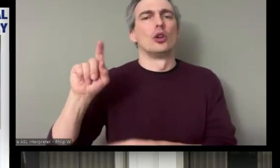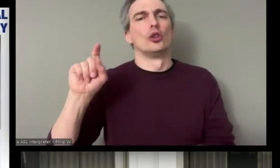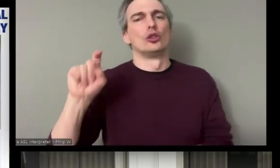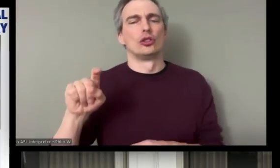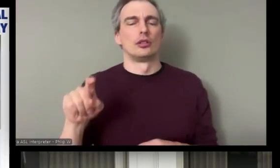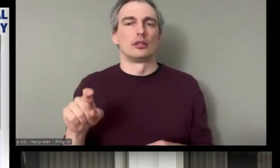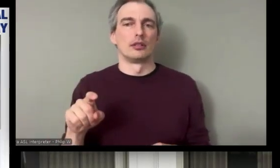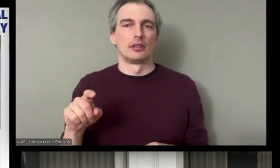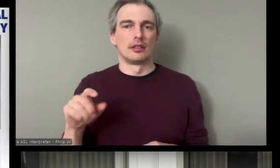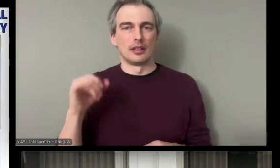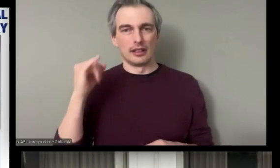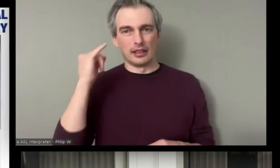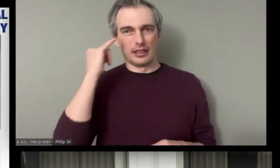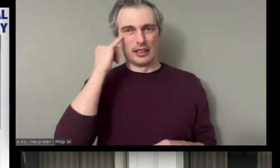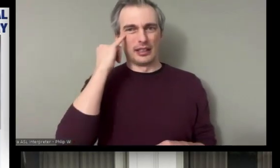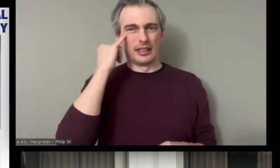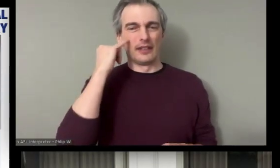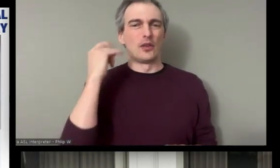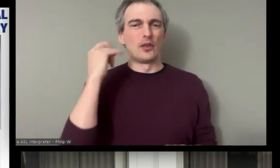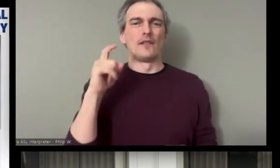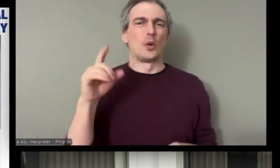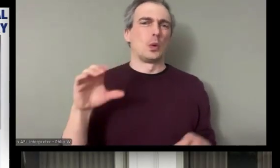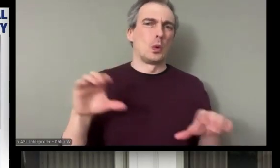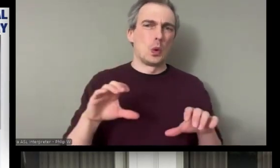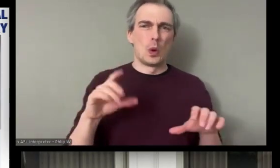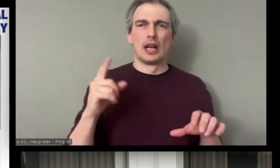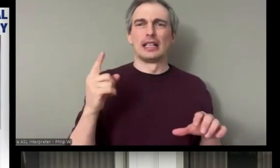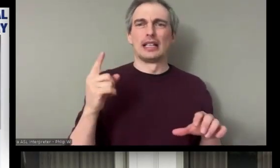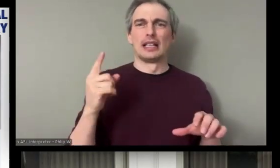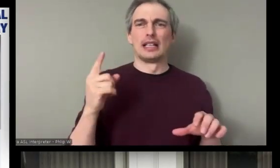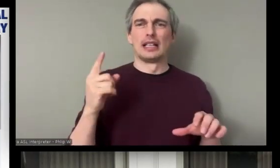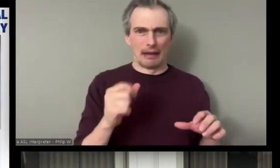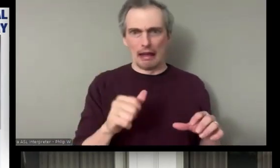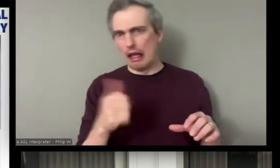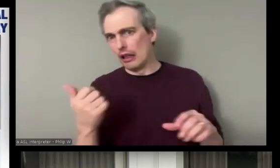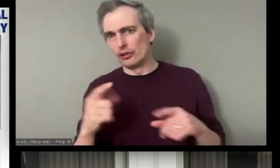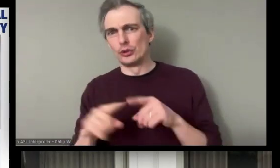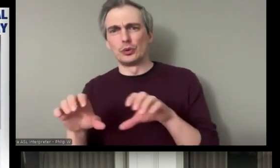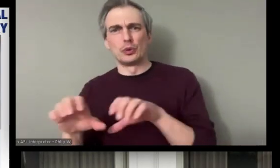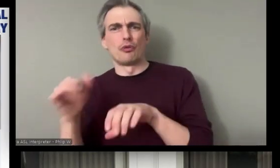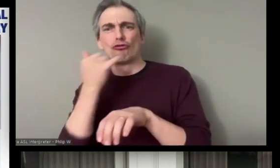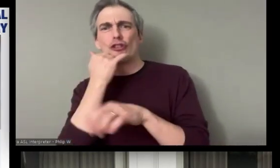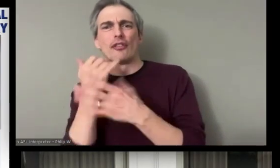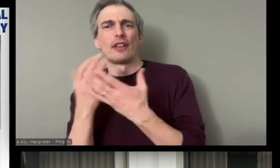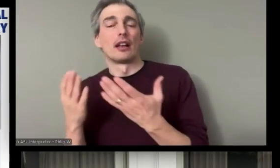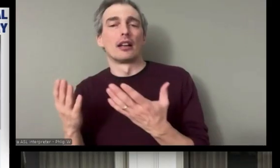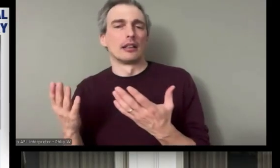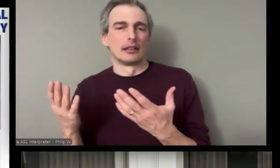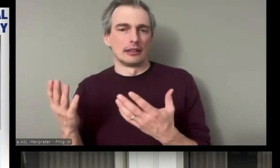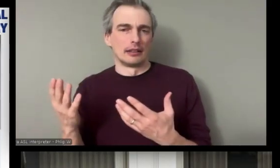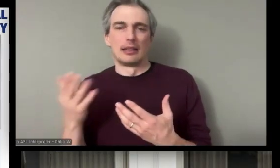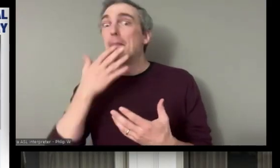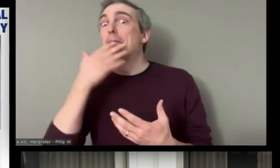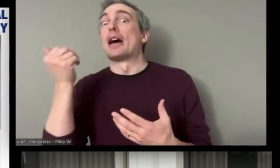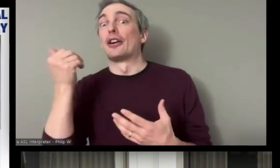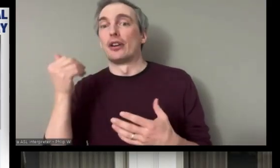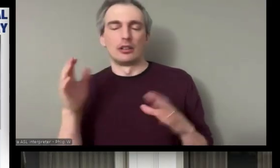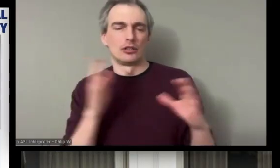wrong thing... The better the design is. And so what I've found in Horizon Worlds is like... I have some cubes that I put in there.